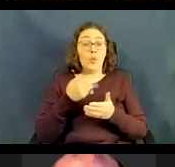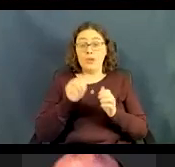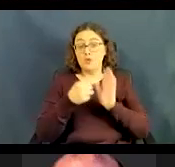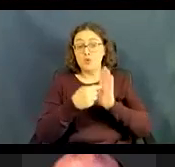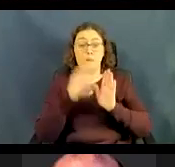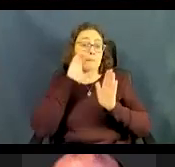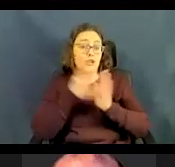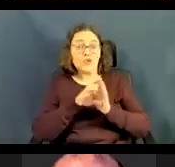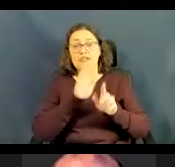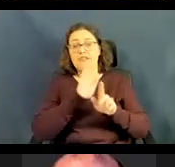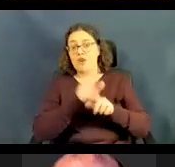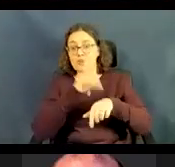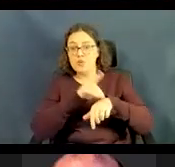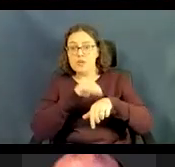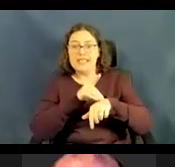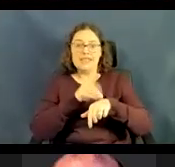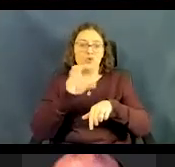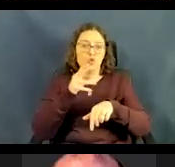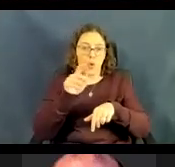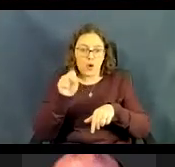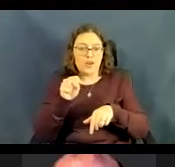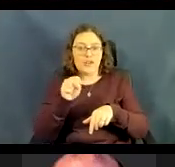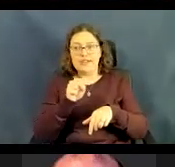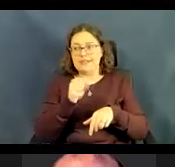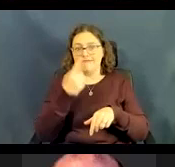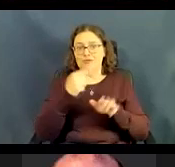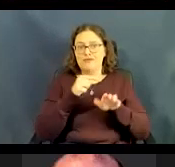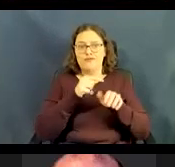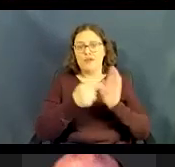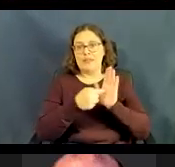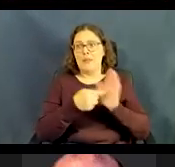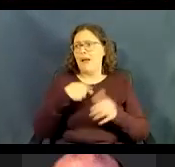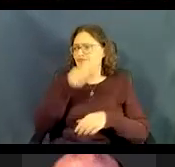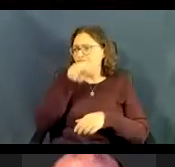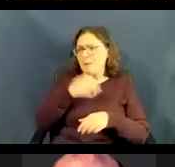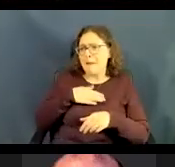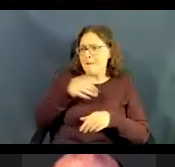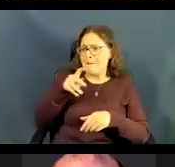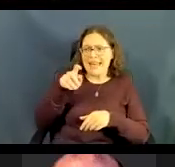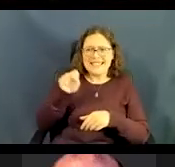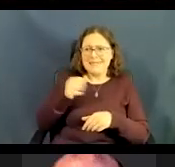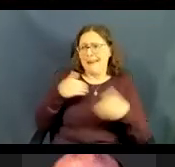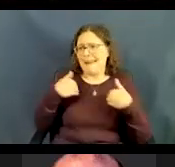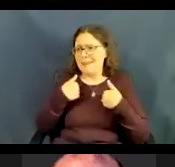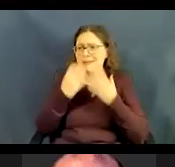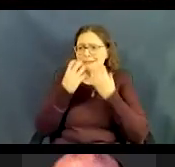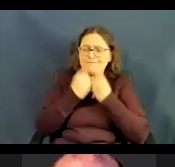you can highlight and move over that title and rename it. You can, if you click over this is a template section, click off of it, click onto it.